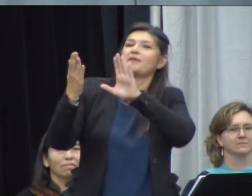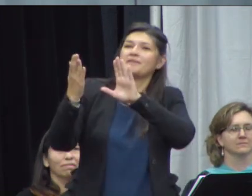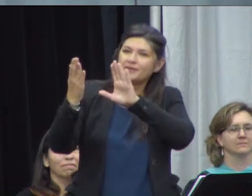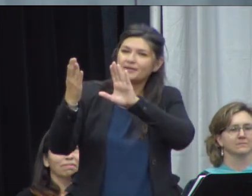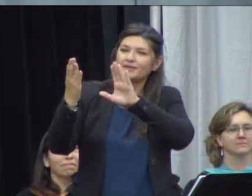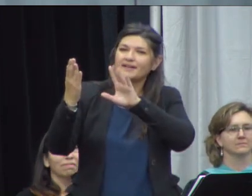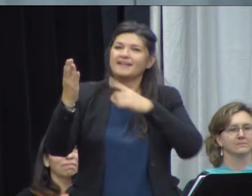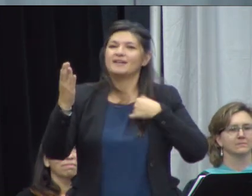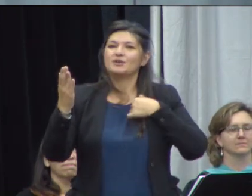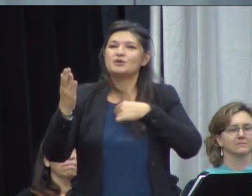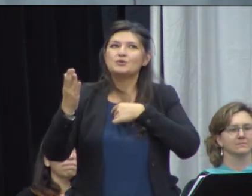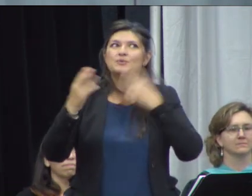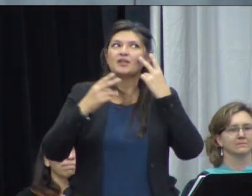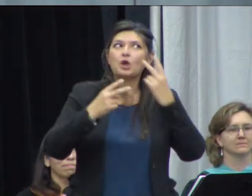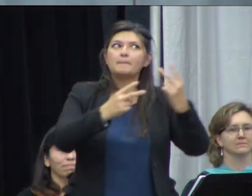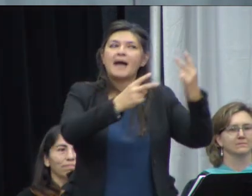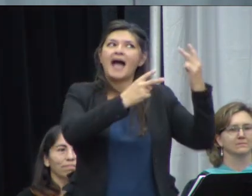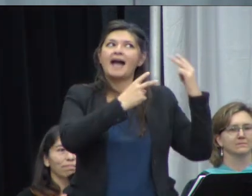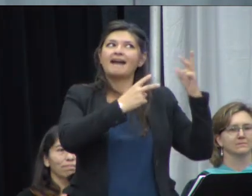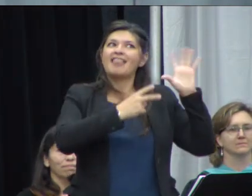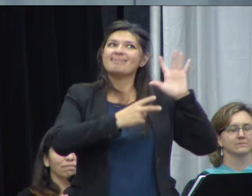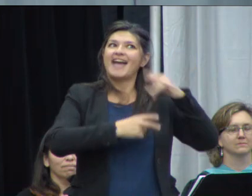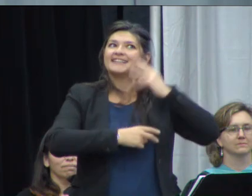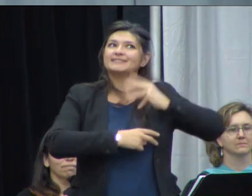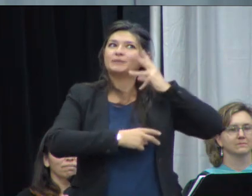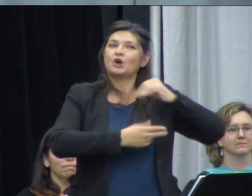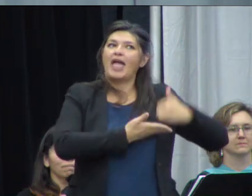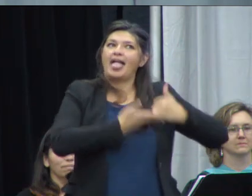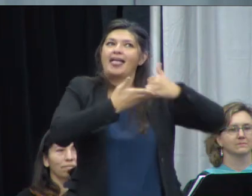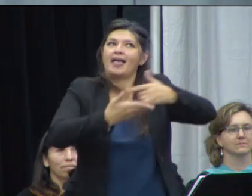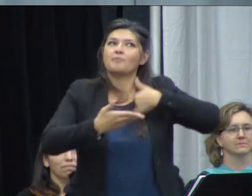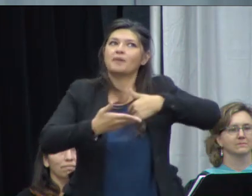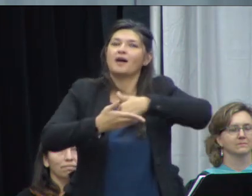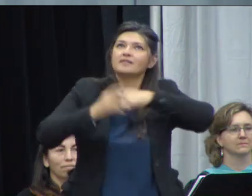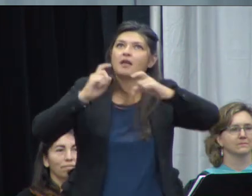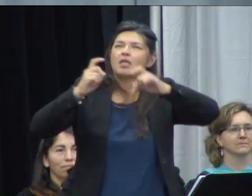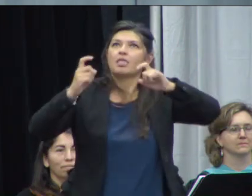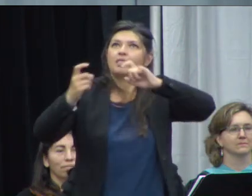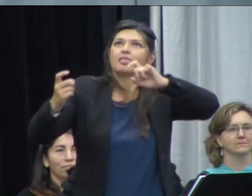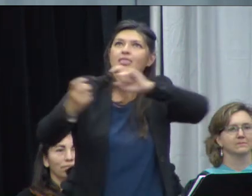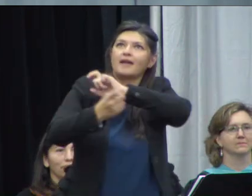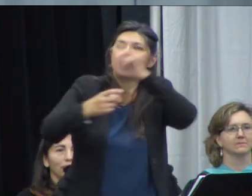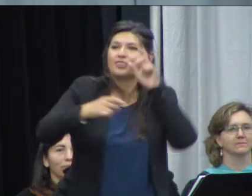and often determine where we will be next. As we embark upon our new lives outside of high school,